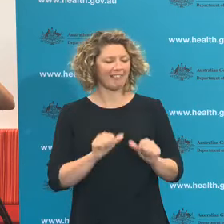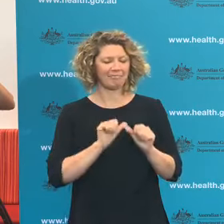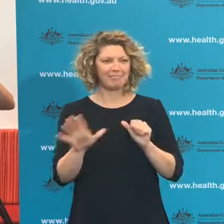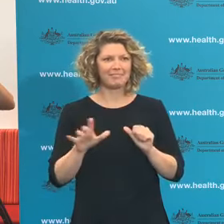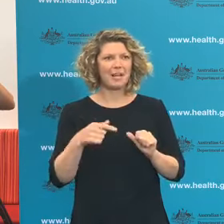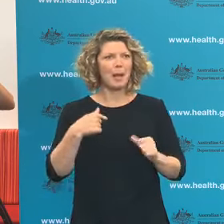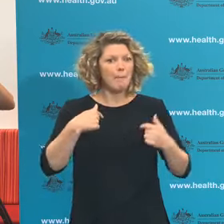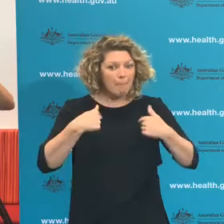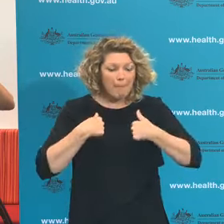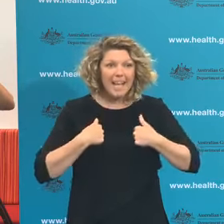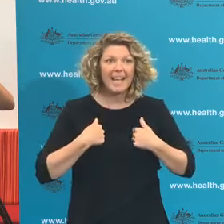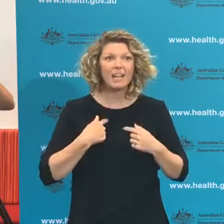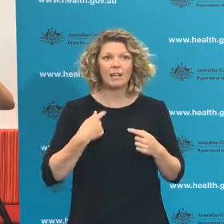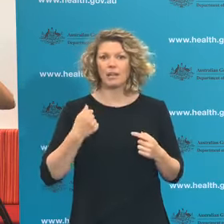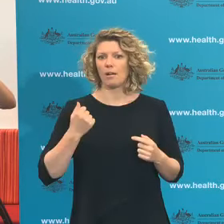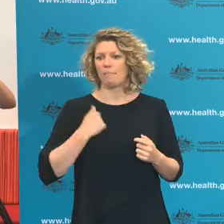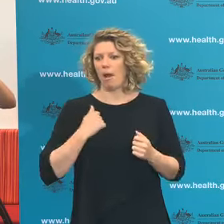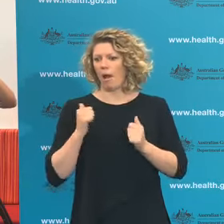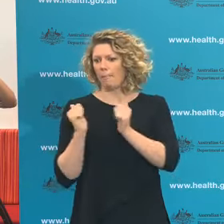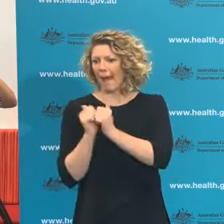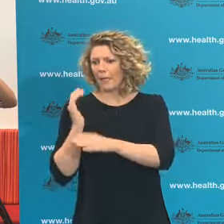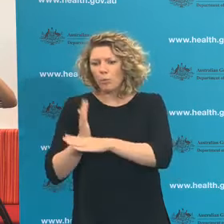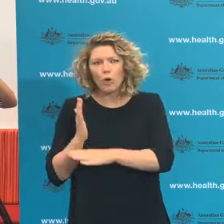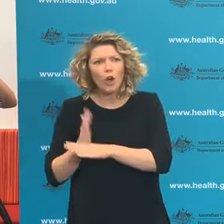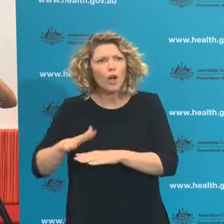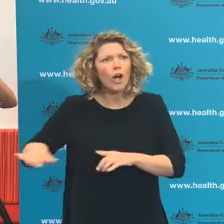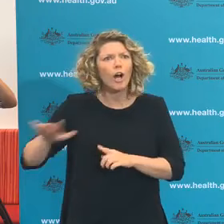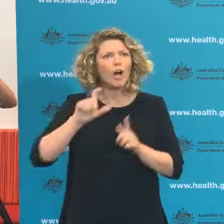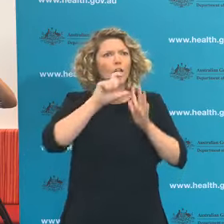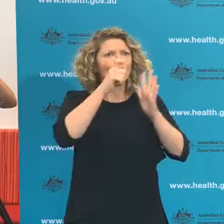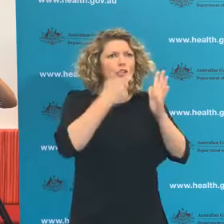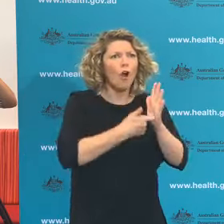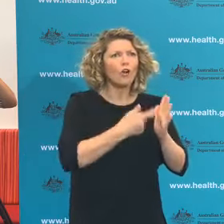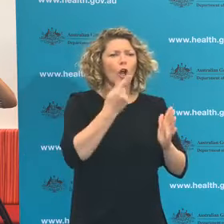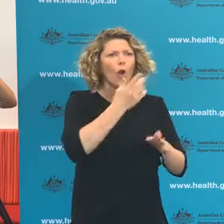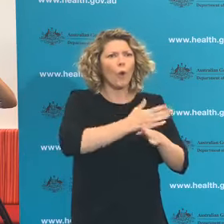doctor and every staff member I know downloaded and I'm sure every journalist